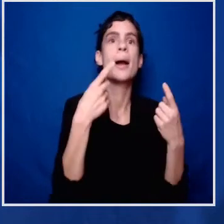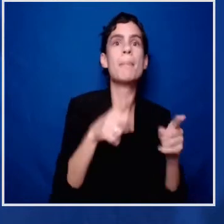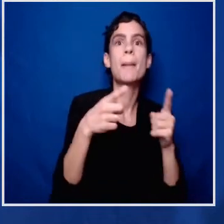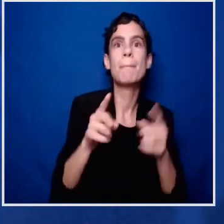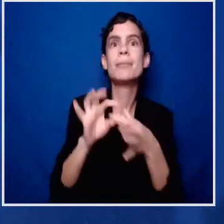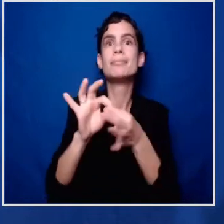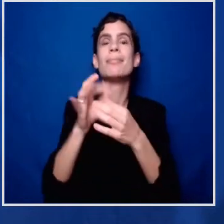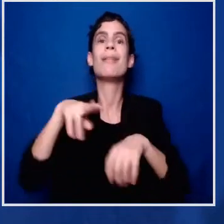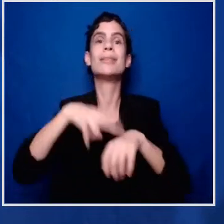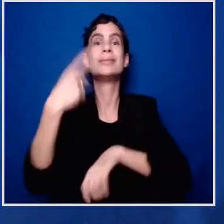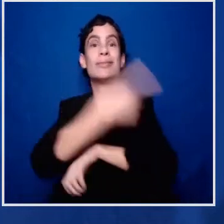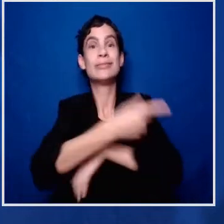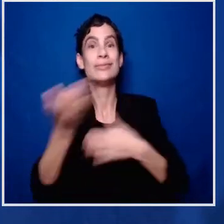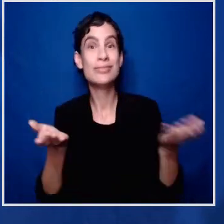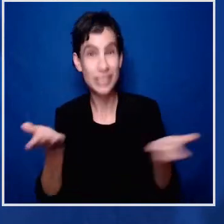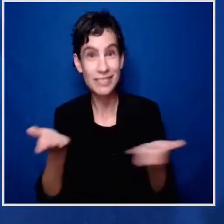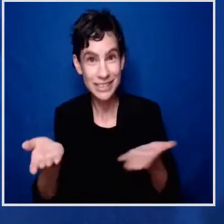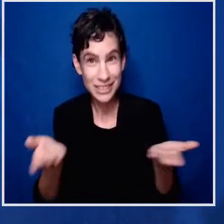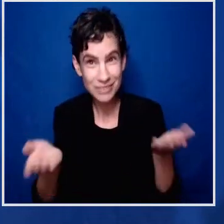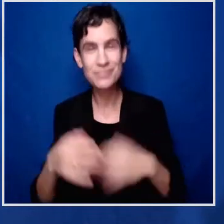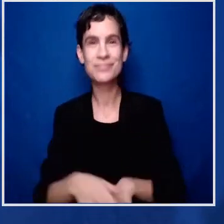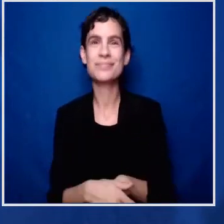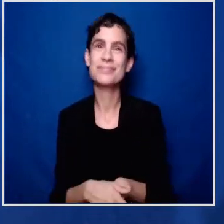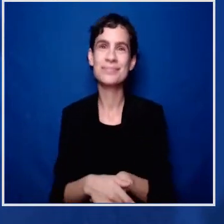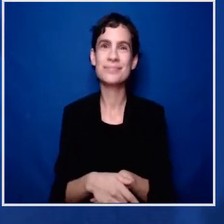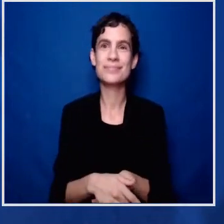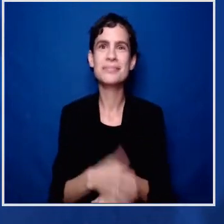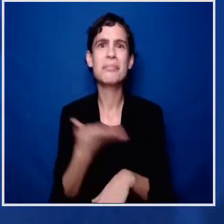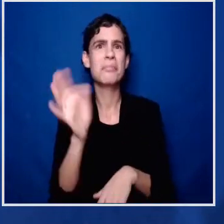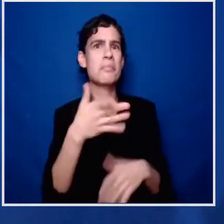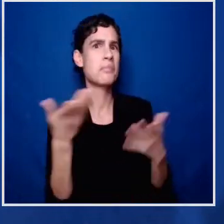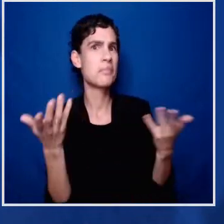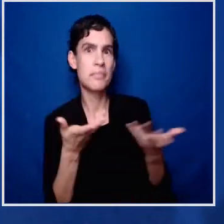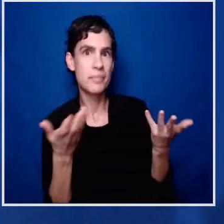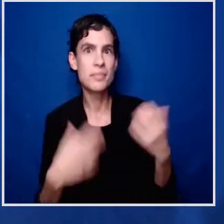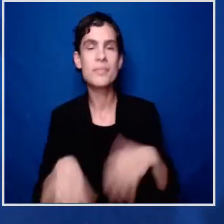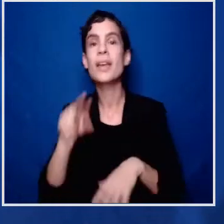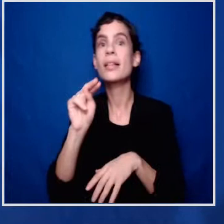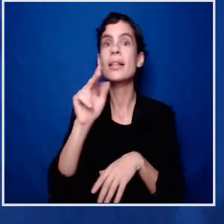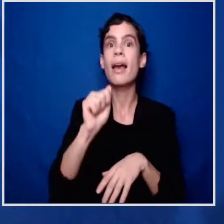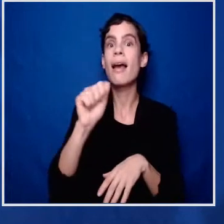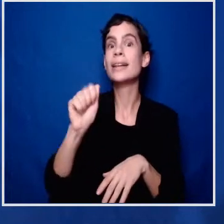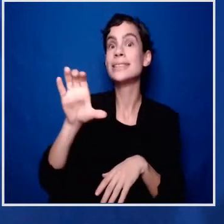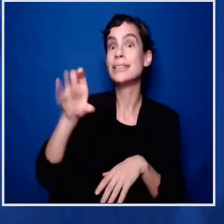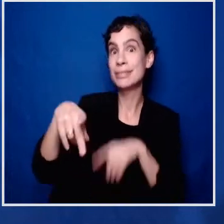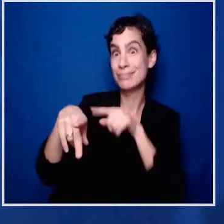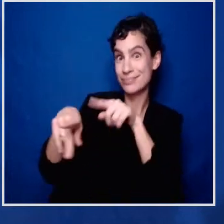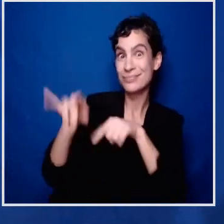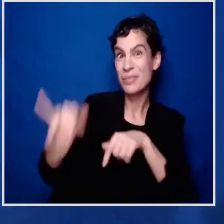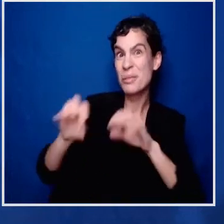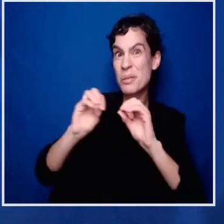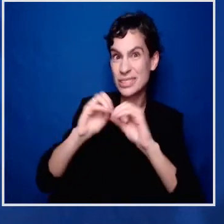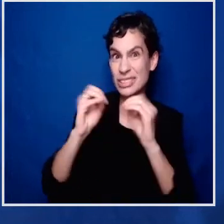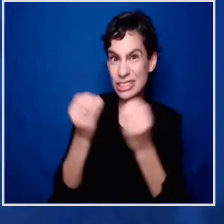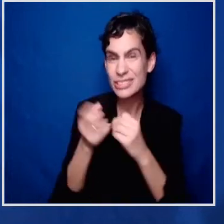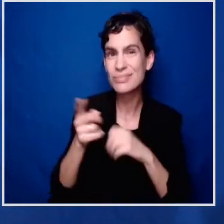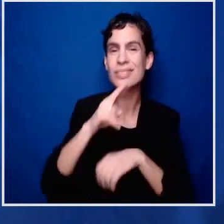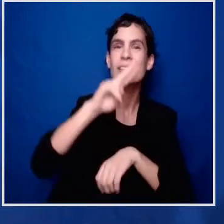EVENTS. ONE SUCH ORGANIZATION IS THE NATIONAL ASSOCIATION FOR THE ADVANCEMENT OF COLORED PEOPLE,